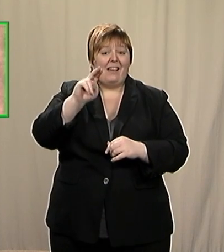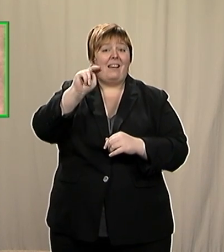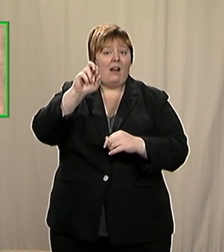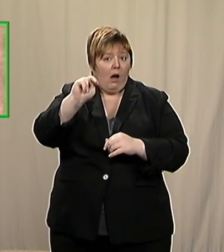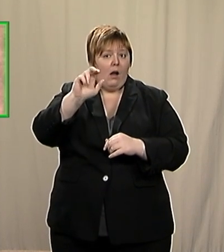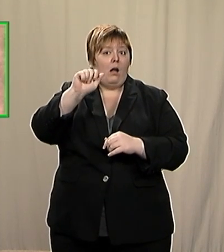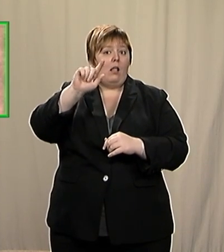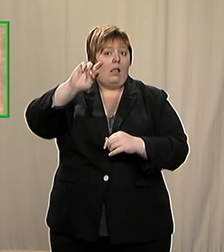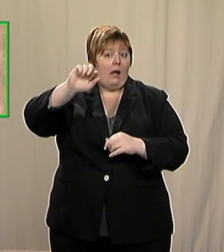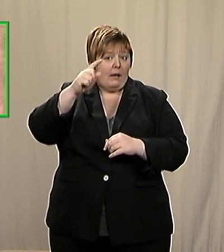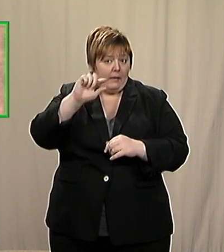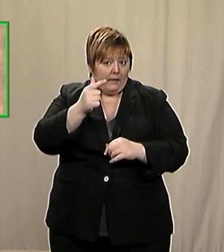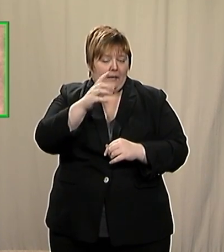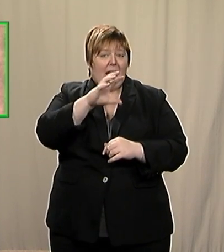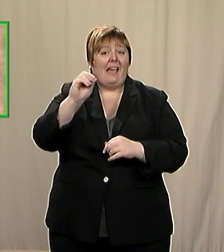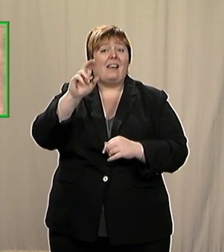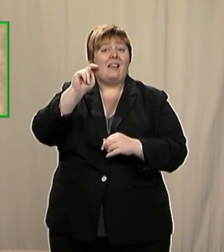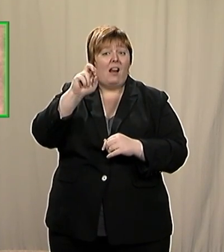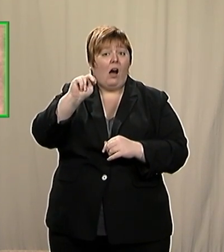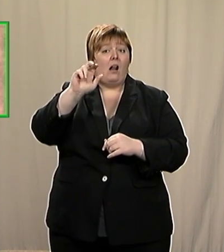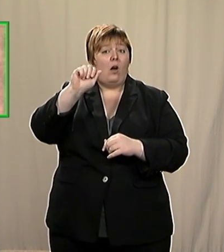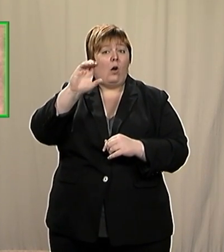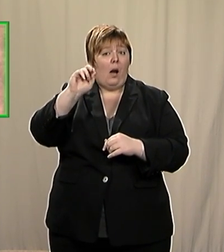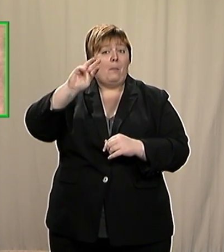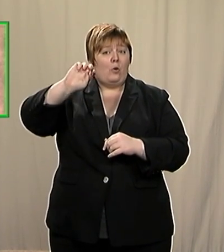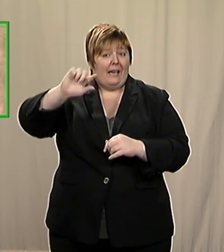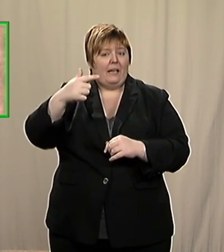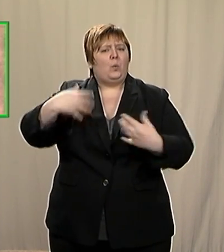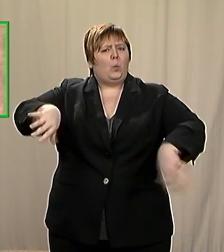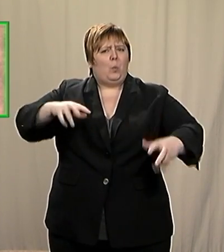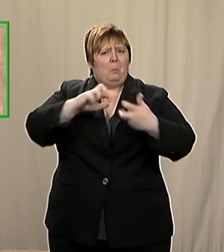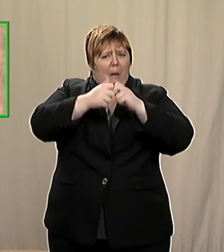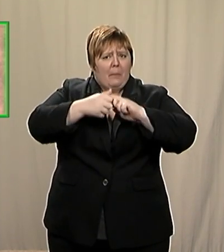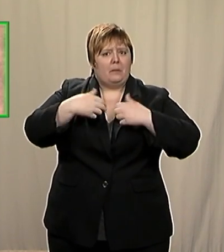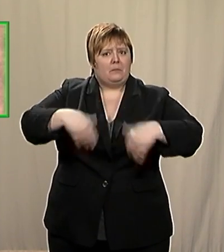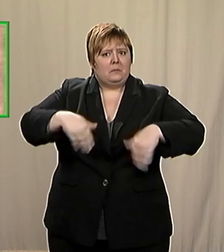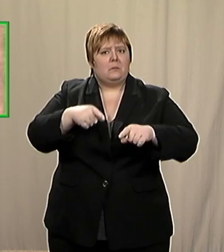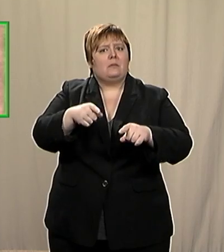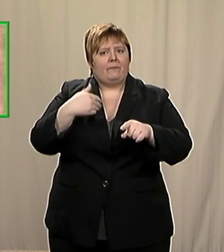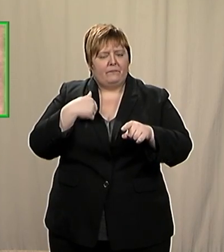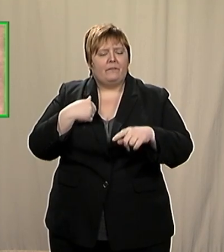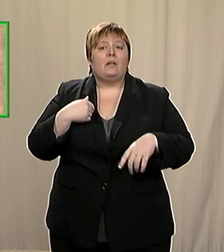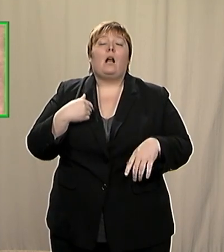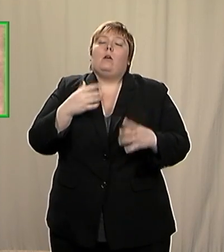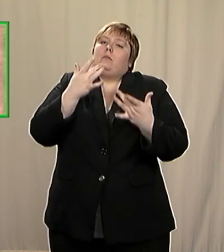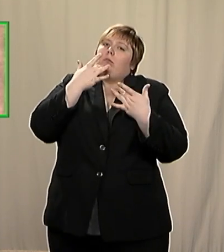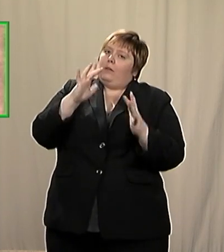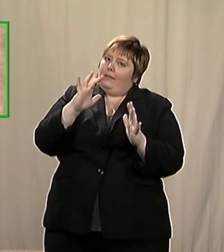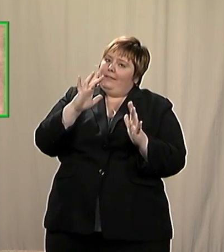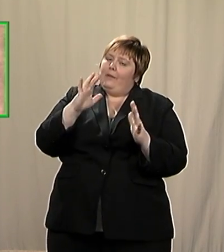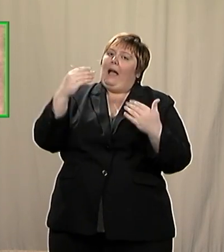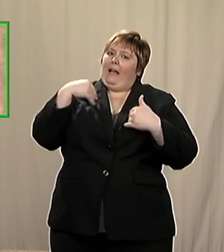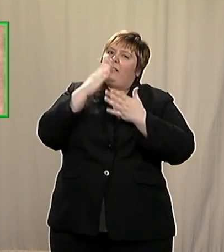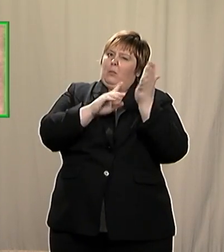It's incredibly problematic. Luckily, there have been researchers who have talked about alternatives to this.